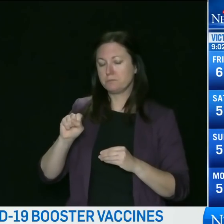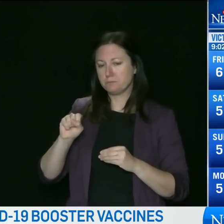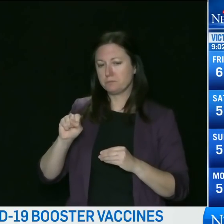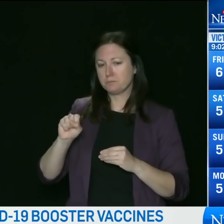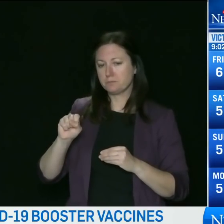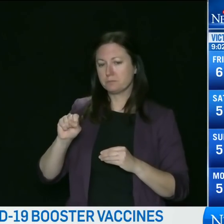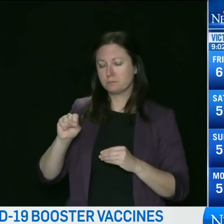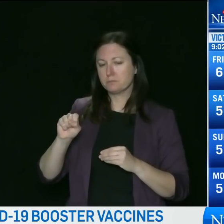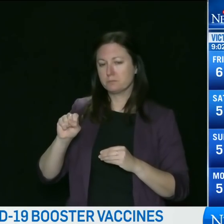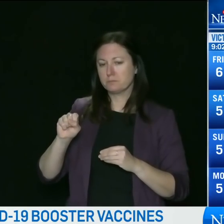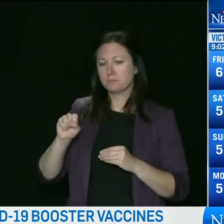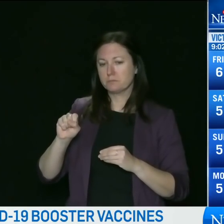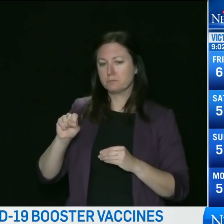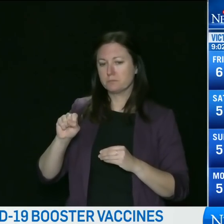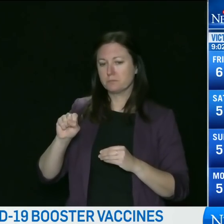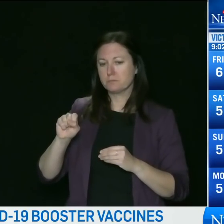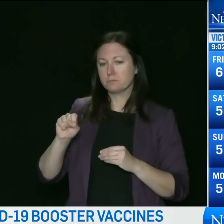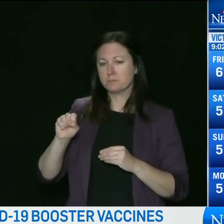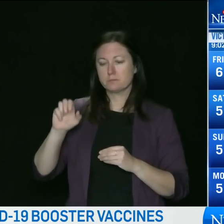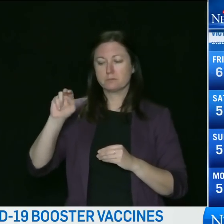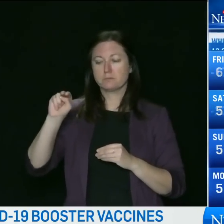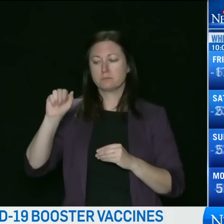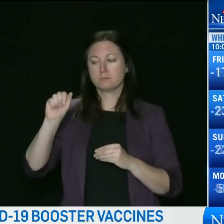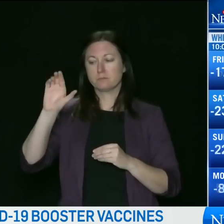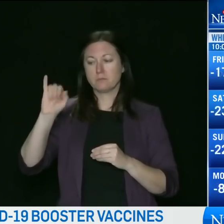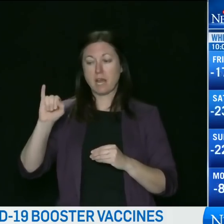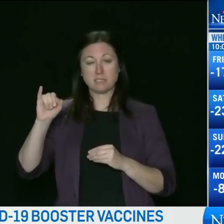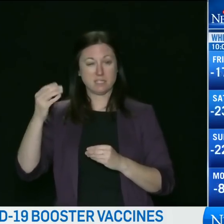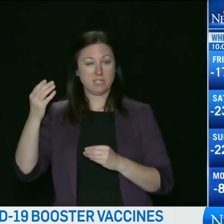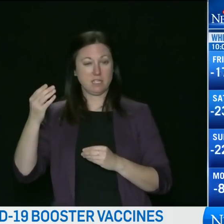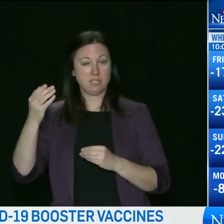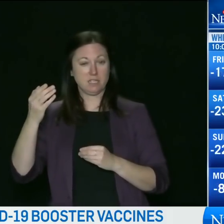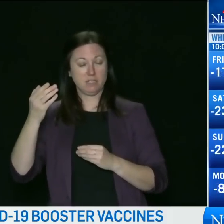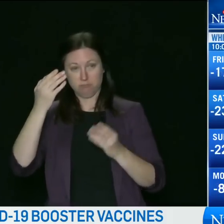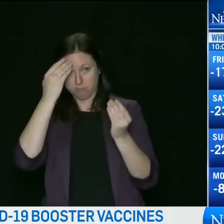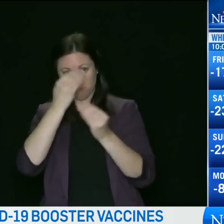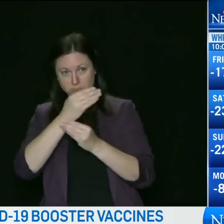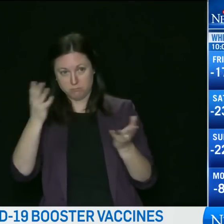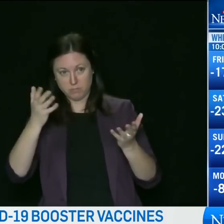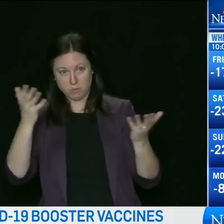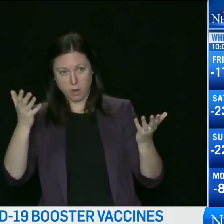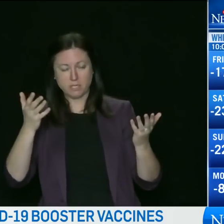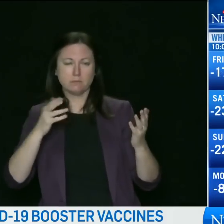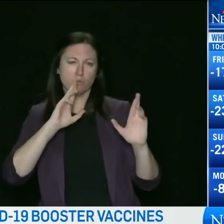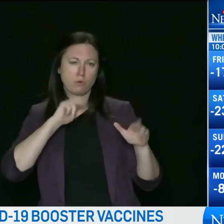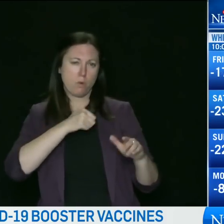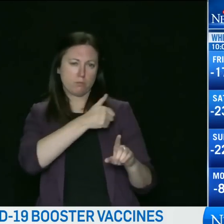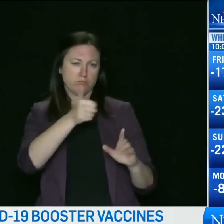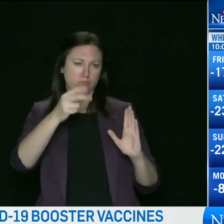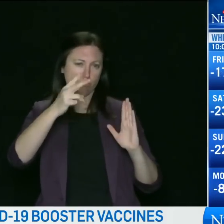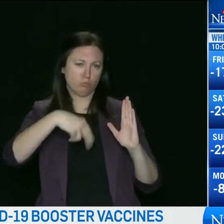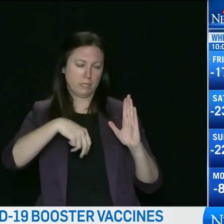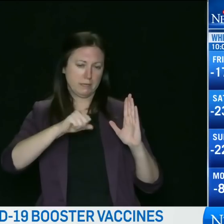Reporter: TO ADD A LITTLE